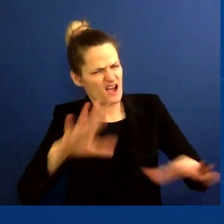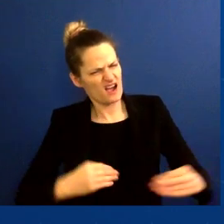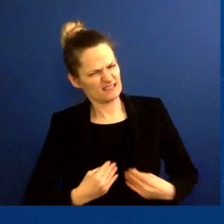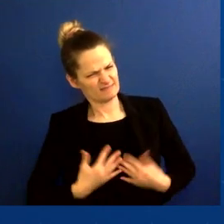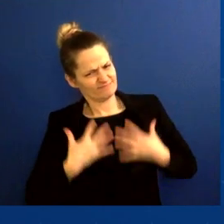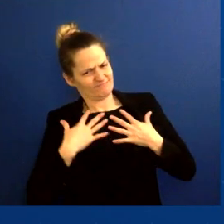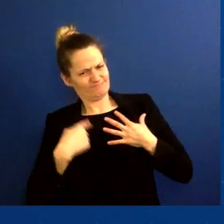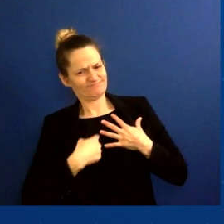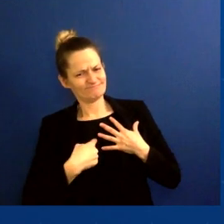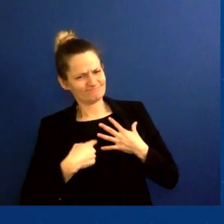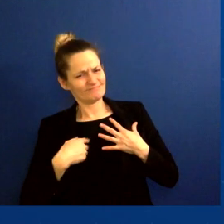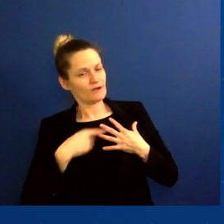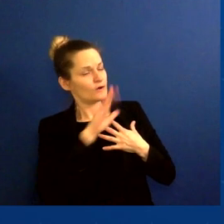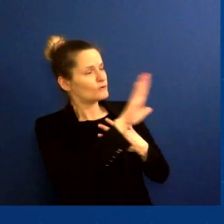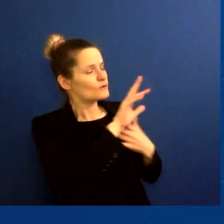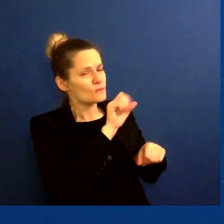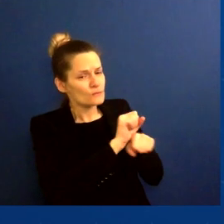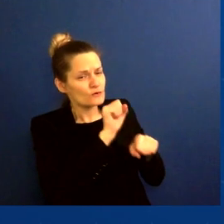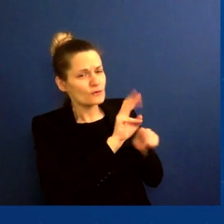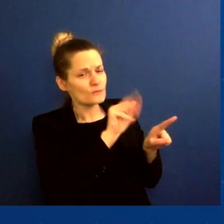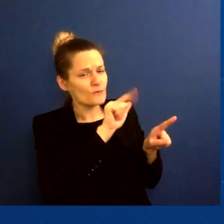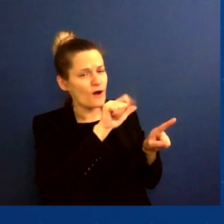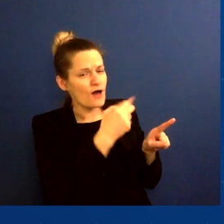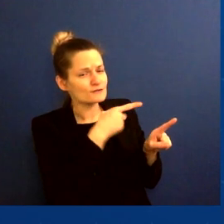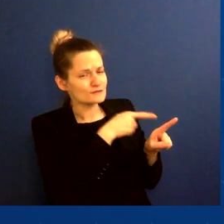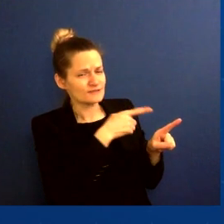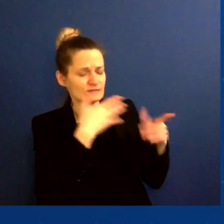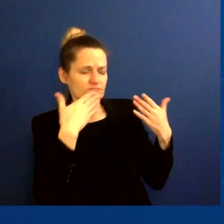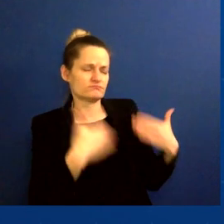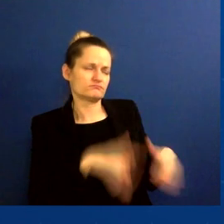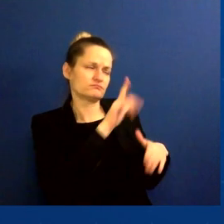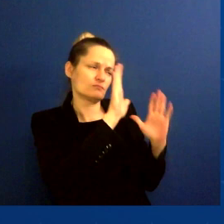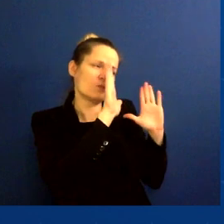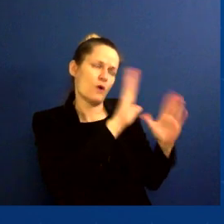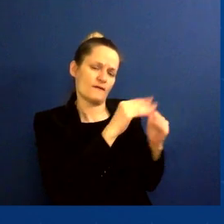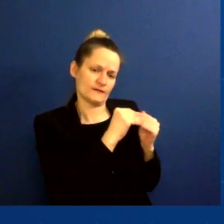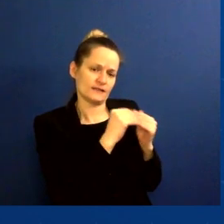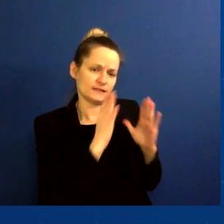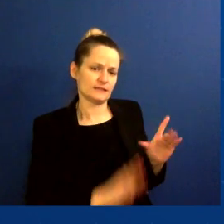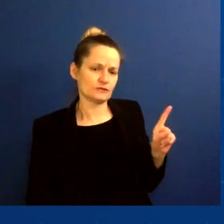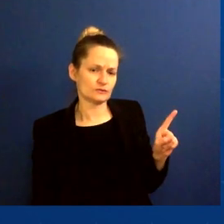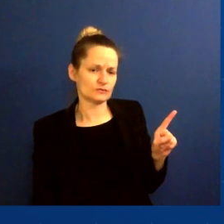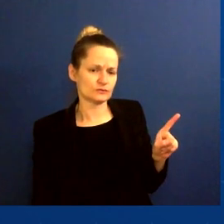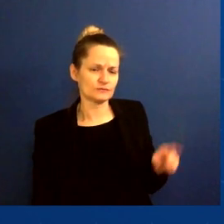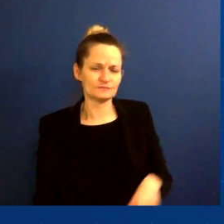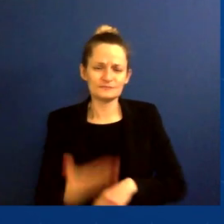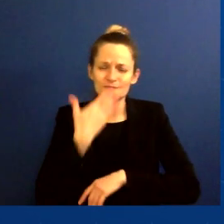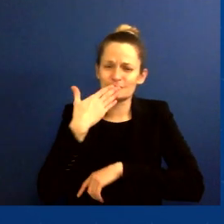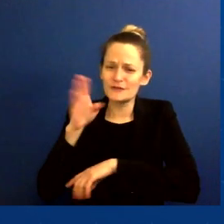and a great leader in our administration. So good afternoon, everyone. Before we get started, I just want to say a word